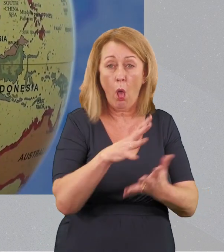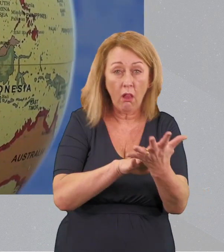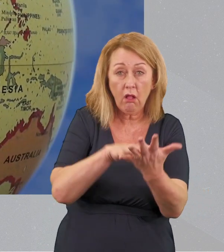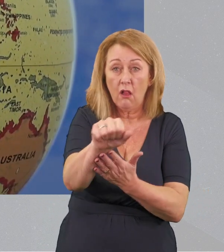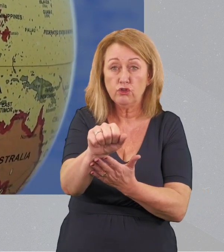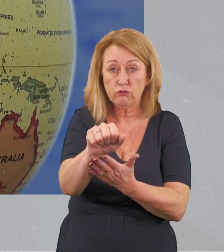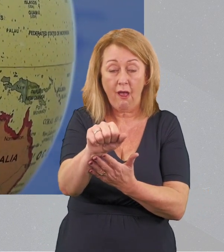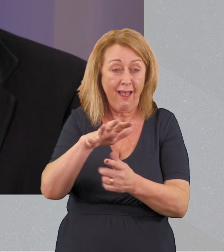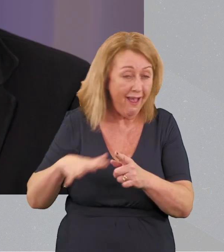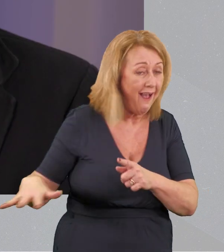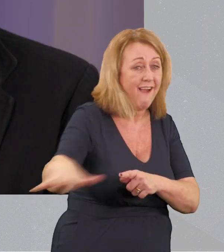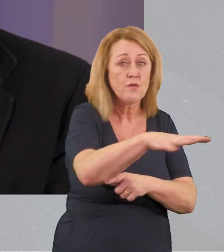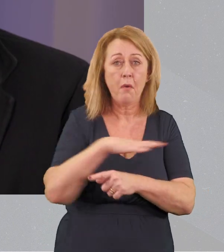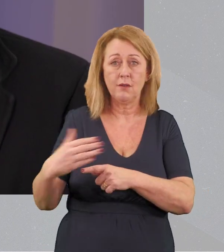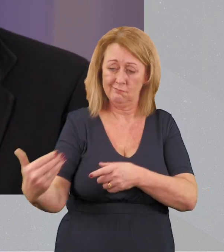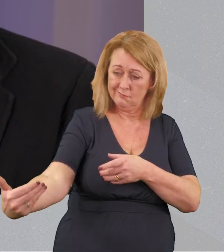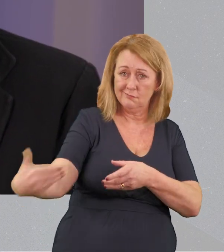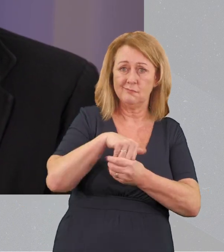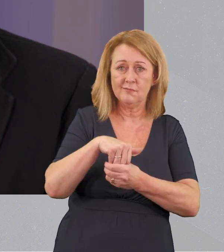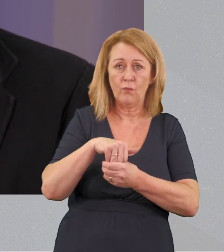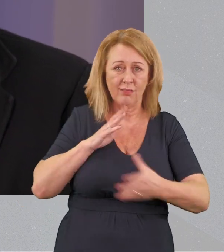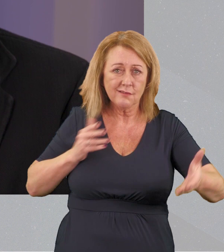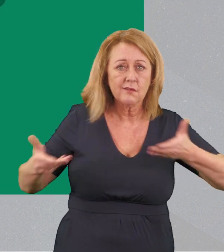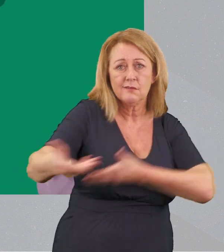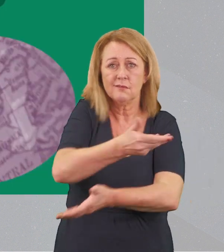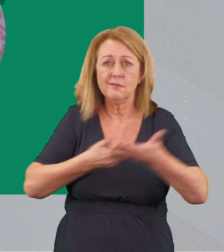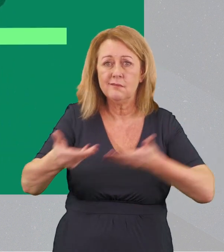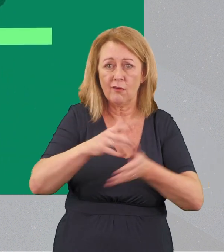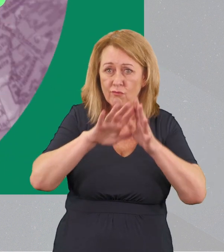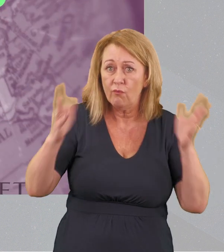Everybody has to have a place in this global conversation.